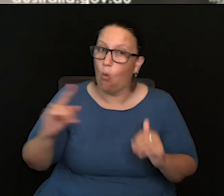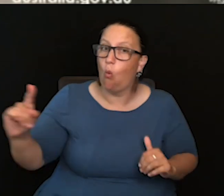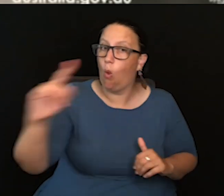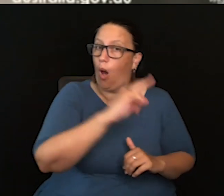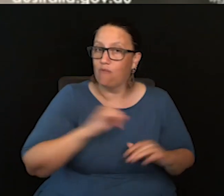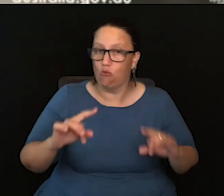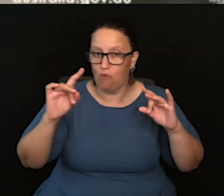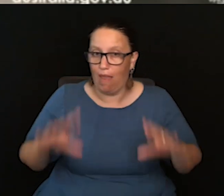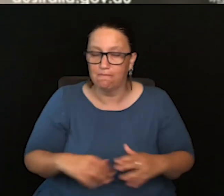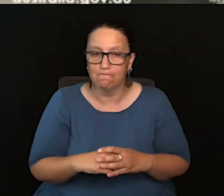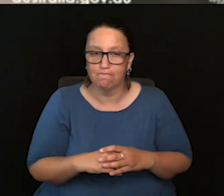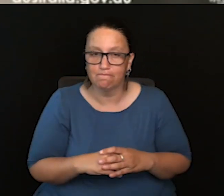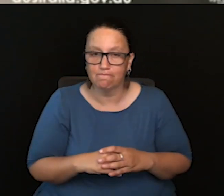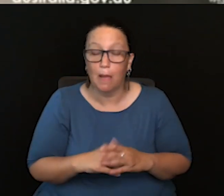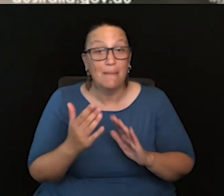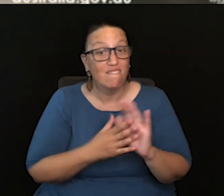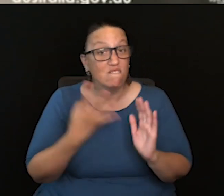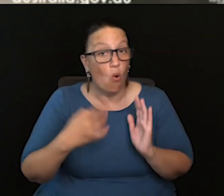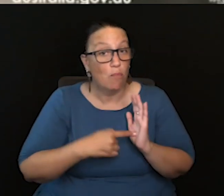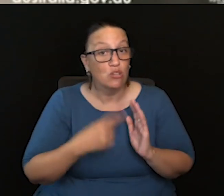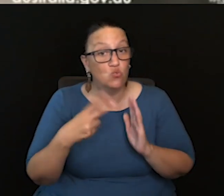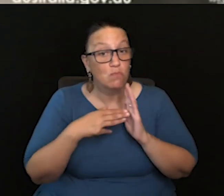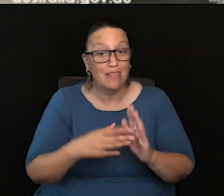will be eligible for boosters as of today.